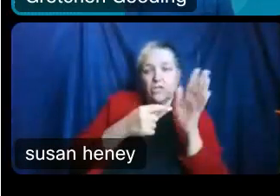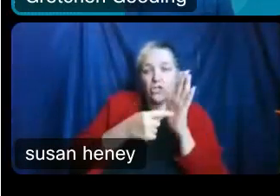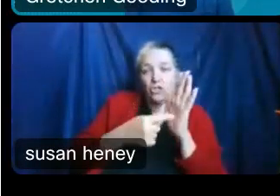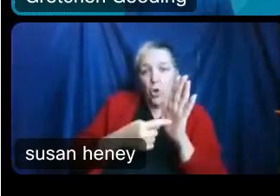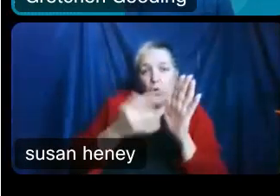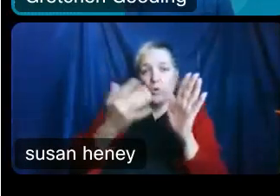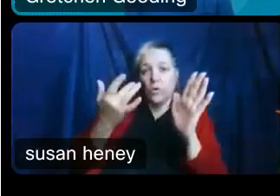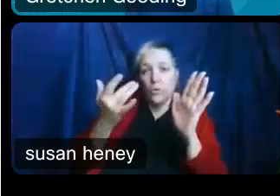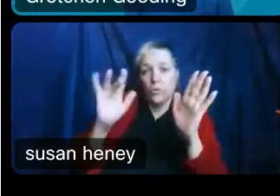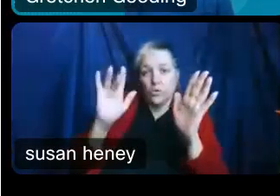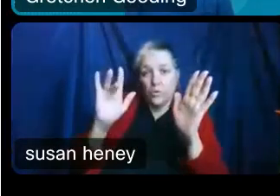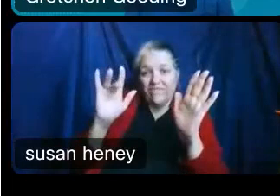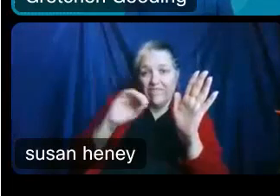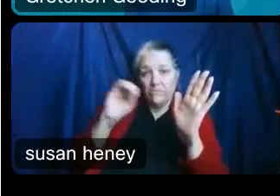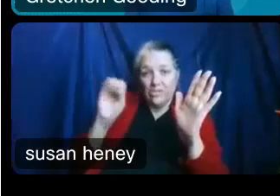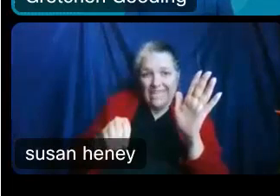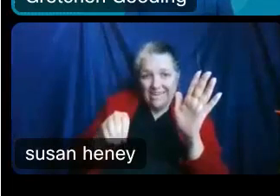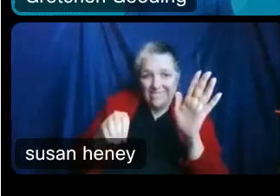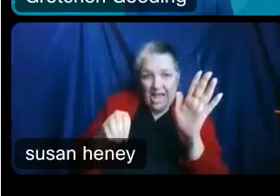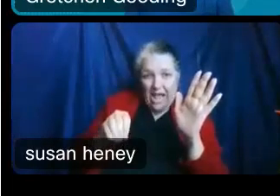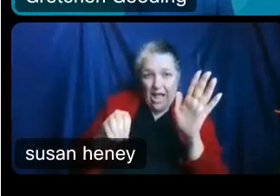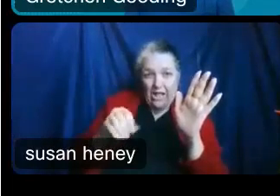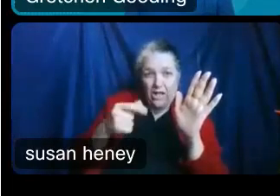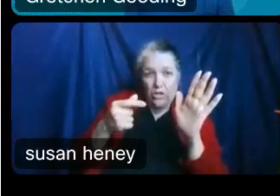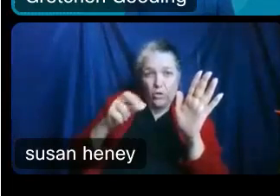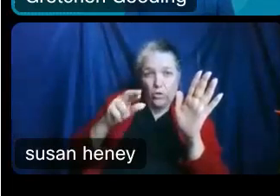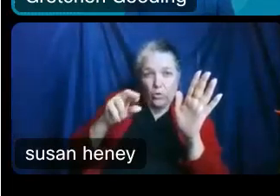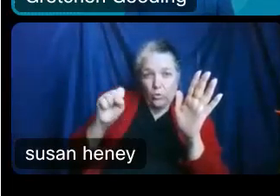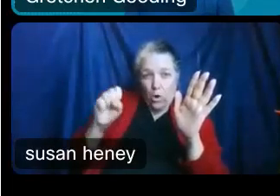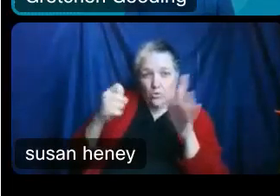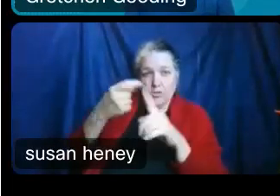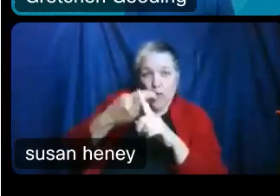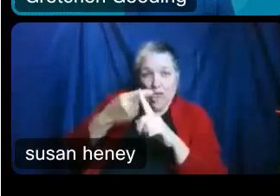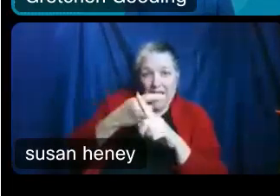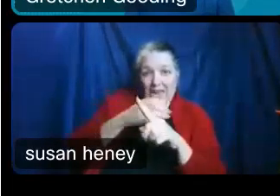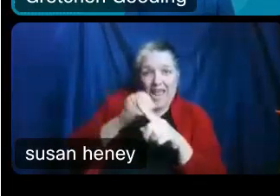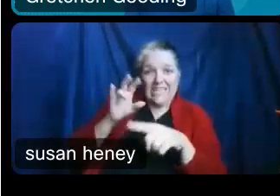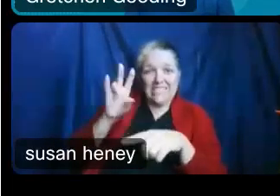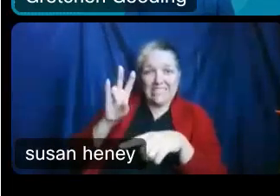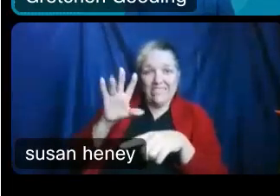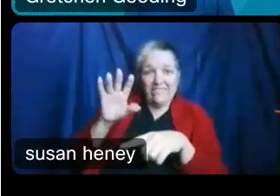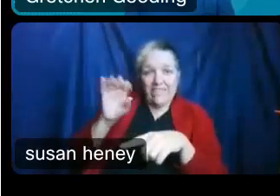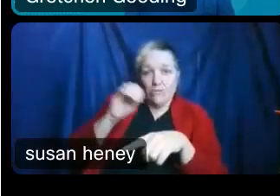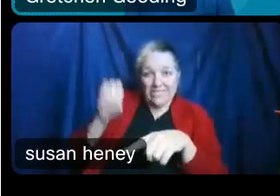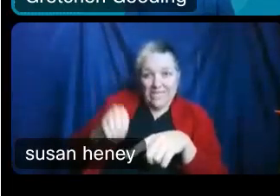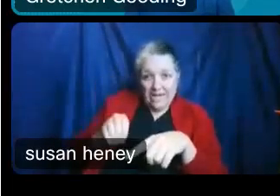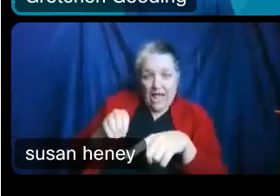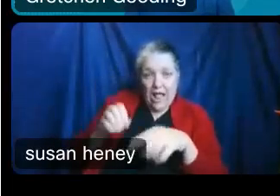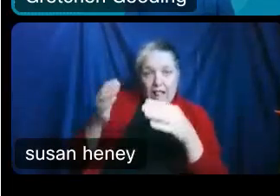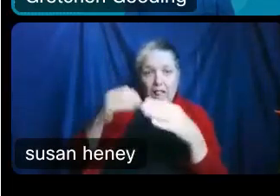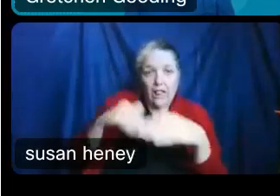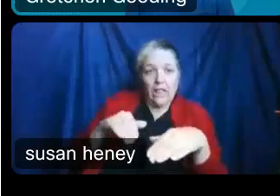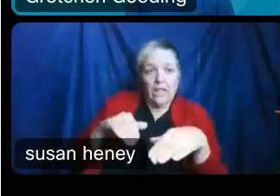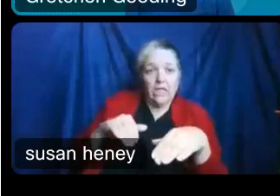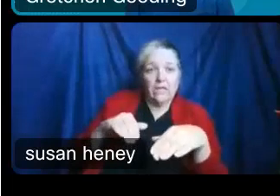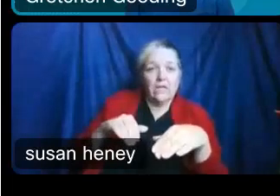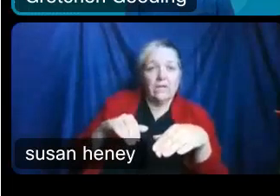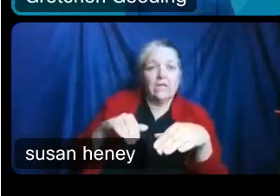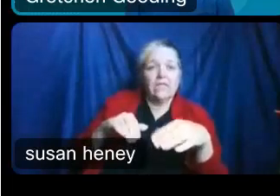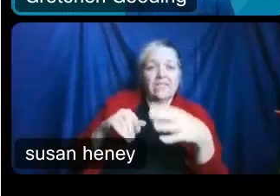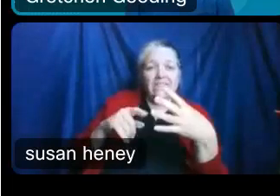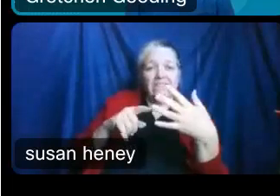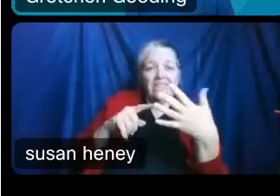gross rent and the 75th percentile gross rent respectively. B25140 shows the count of households